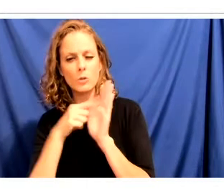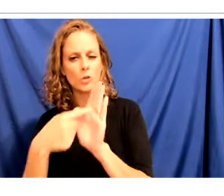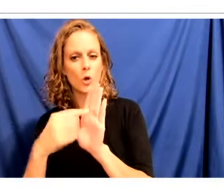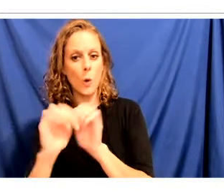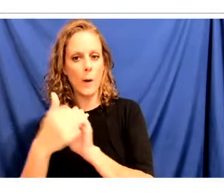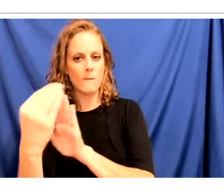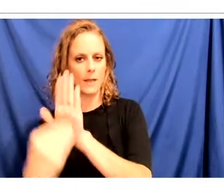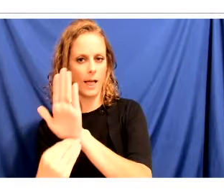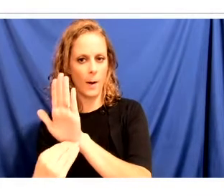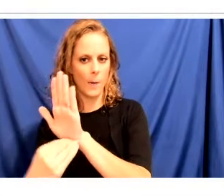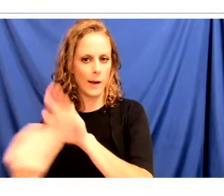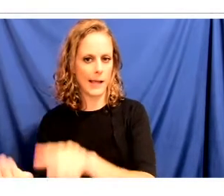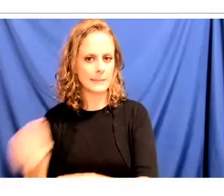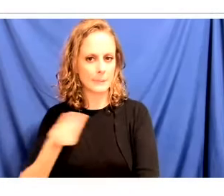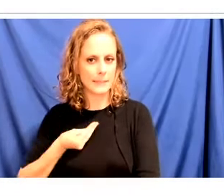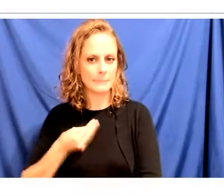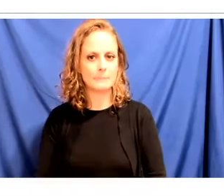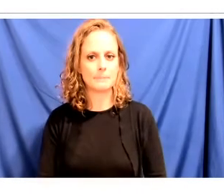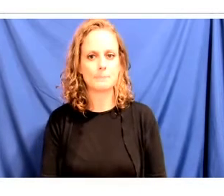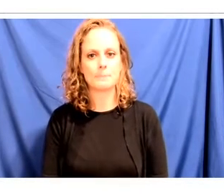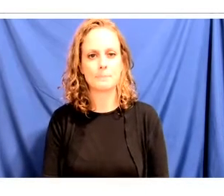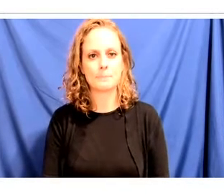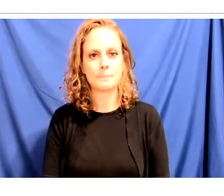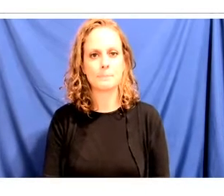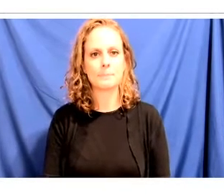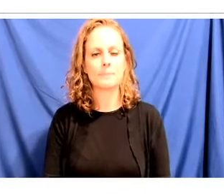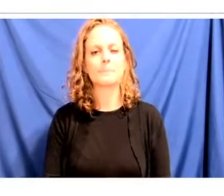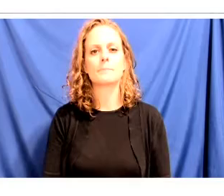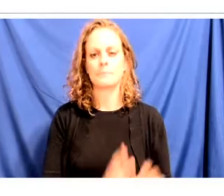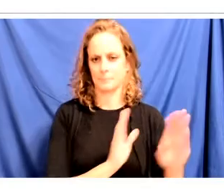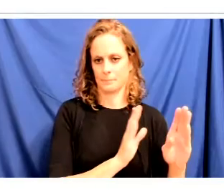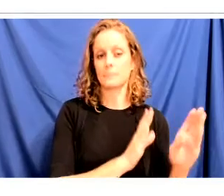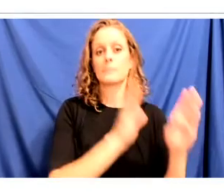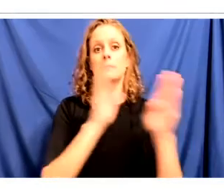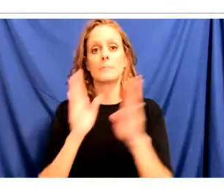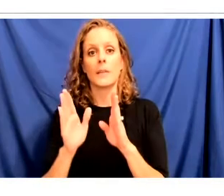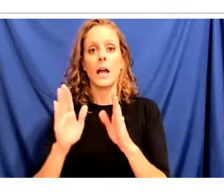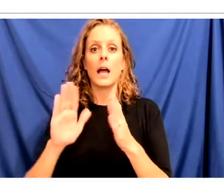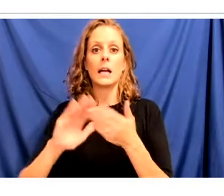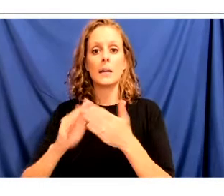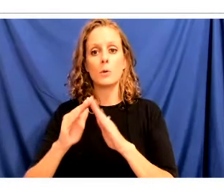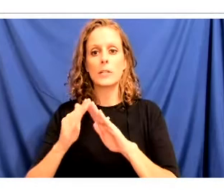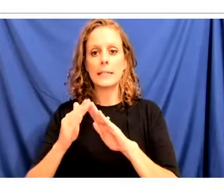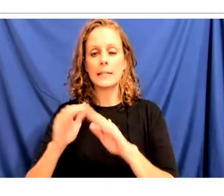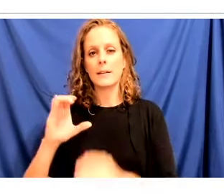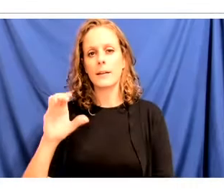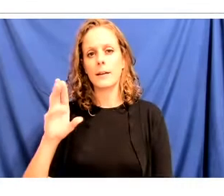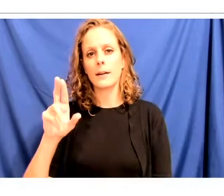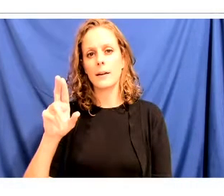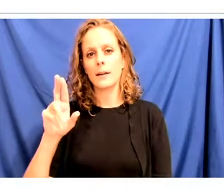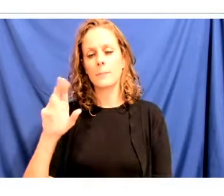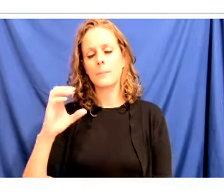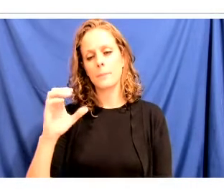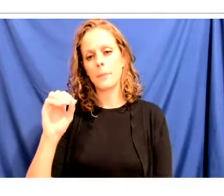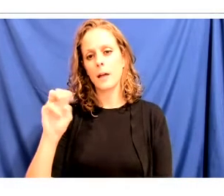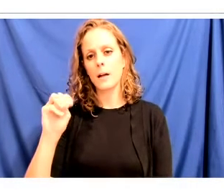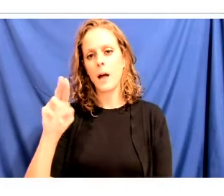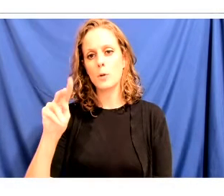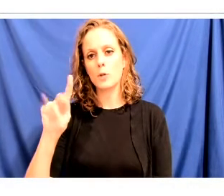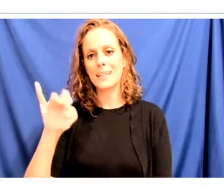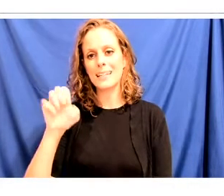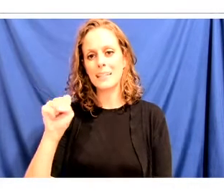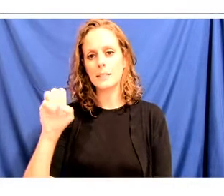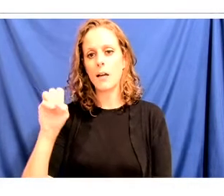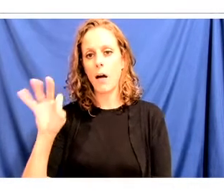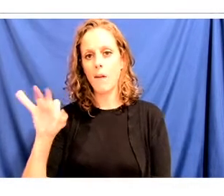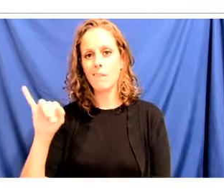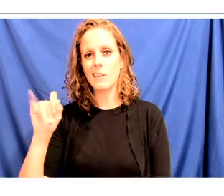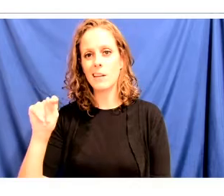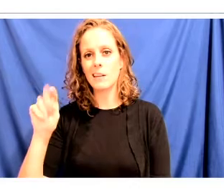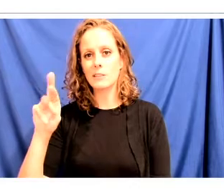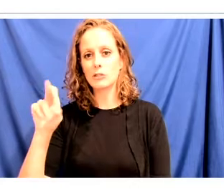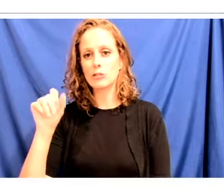Communities of interest are a little different in that it's a geographic area, but it has a shared issue issue or a characteristic that unites that community.